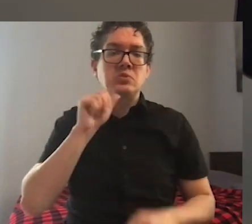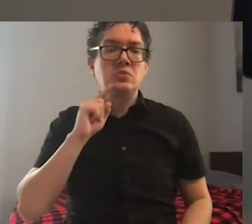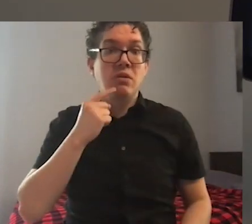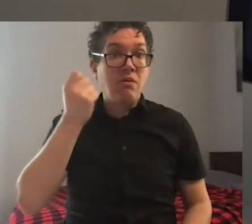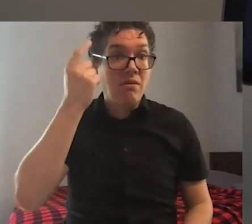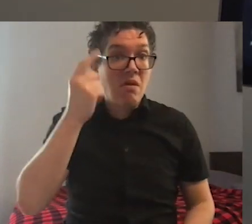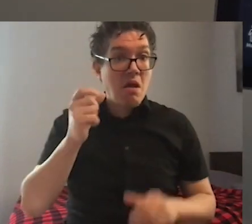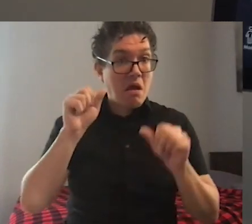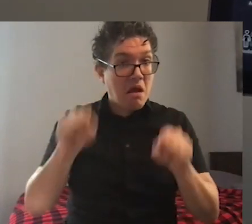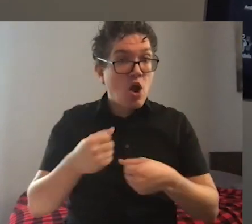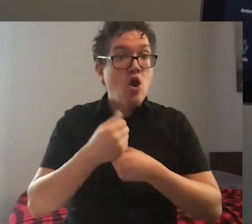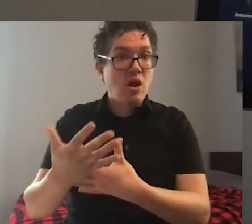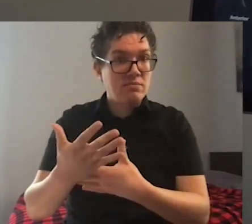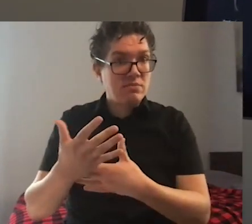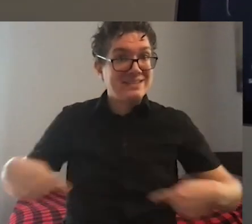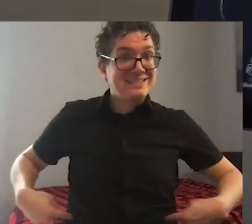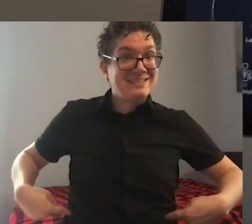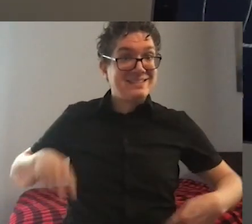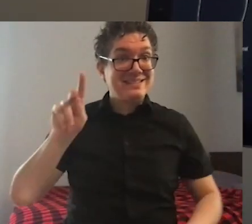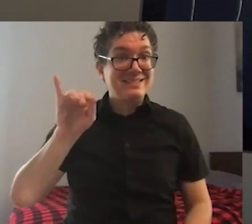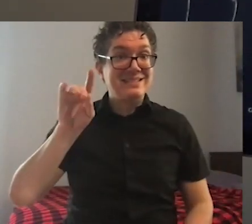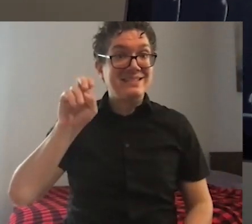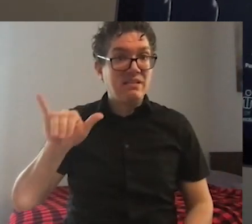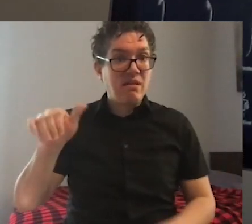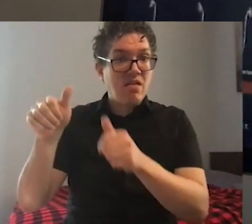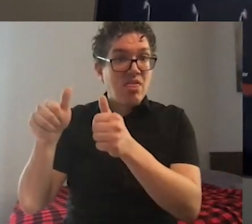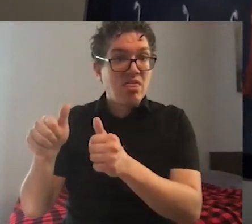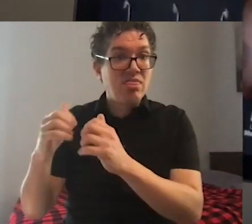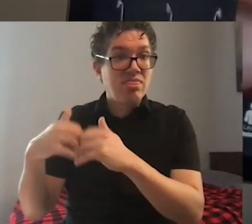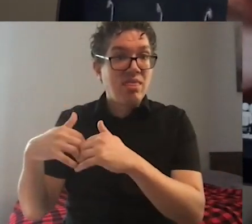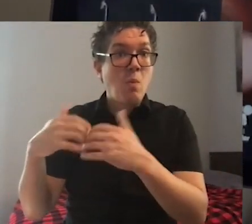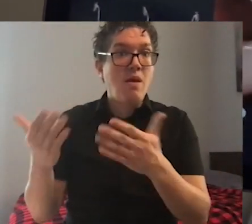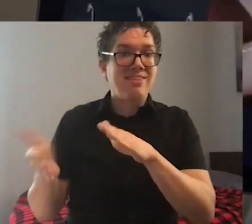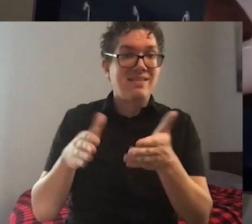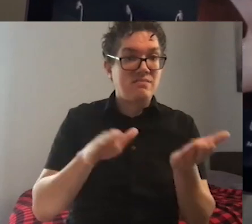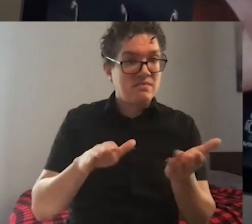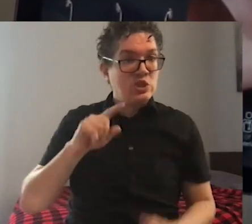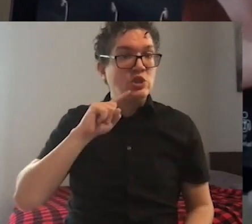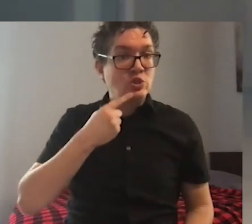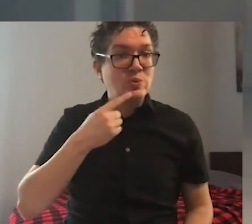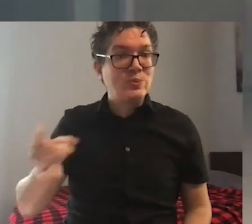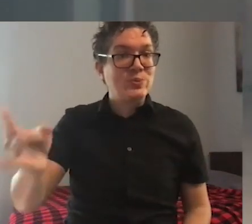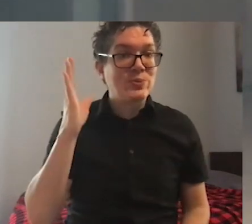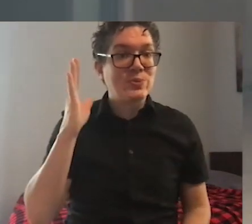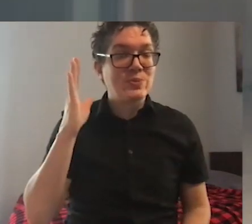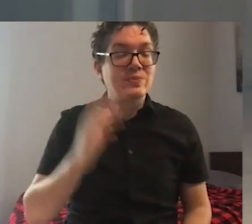However, there are some types of coronaviruses that can cause severe disease, leading to possible kidney failure and even death.